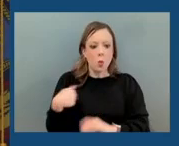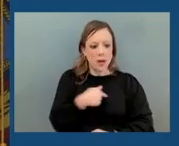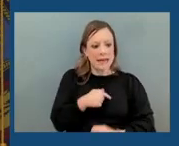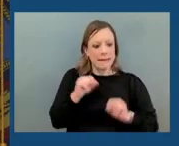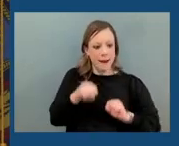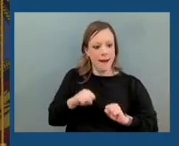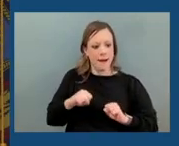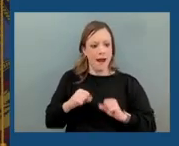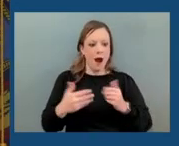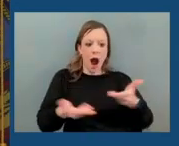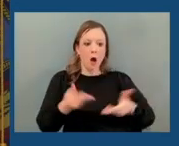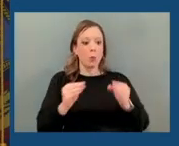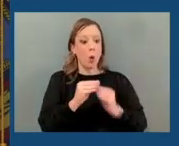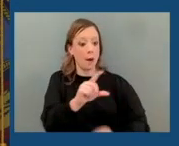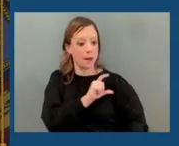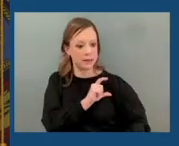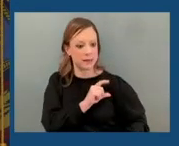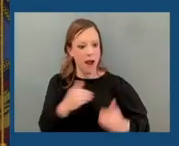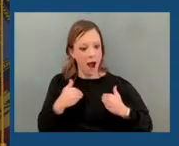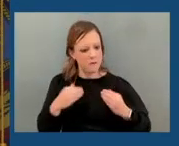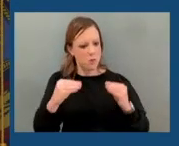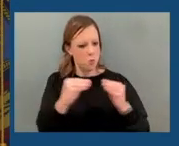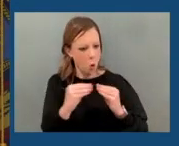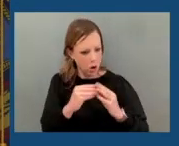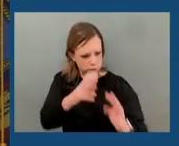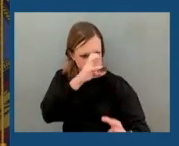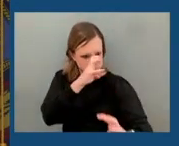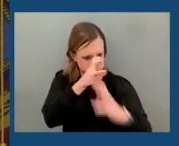that I've selected a leader who sees this, who sees the possibilities